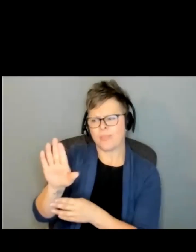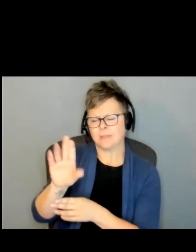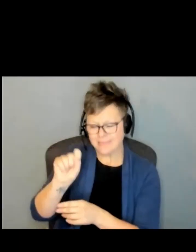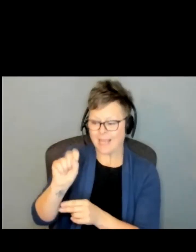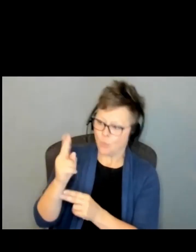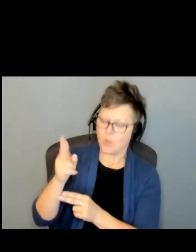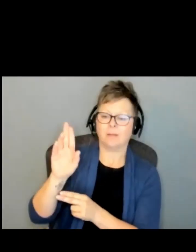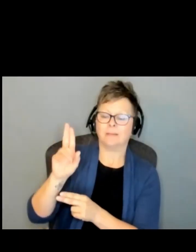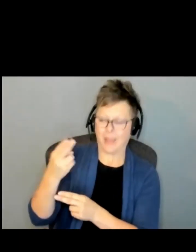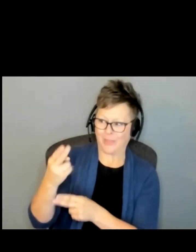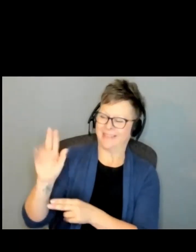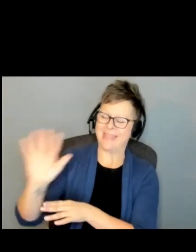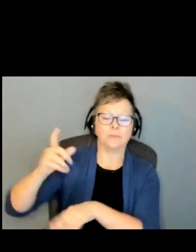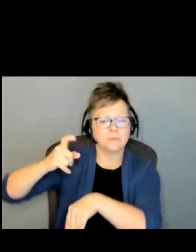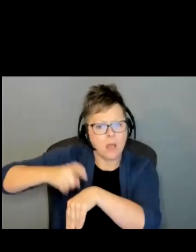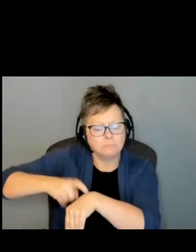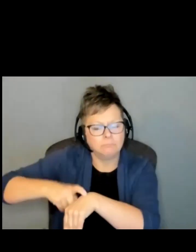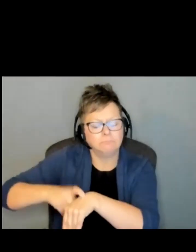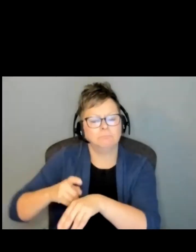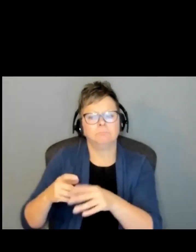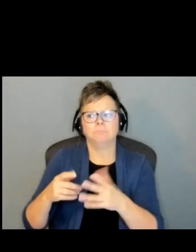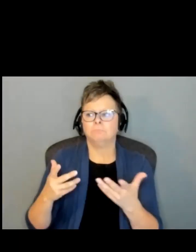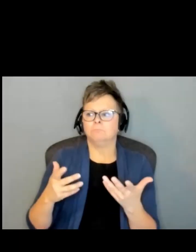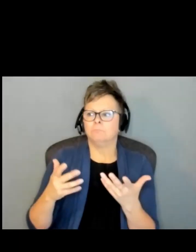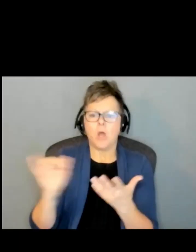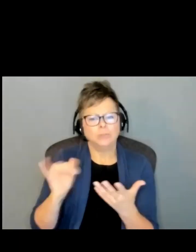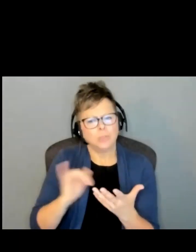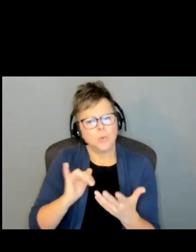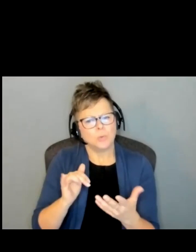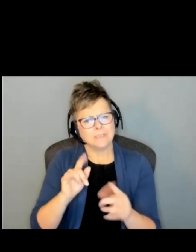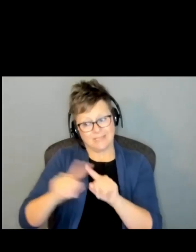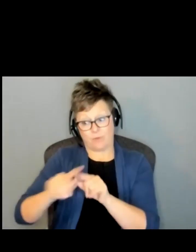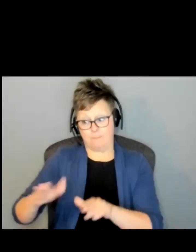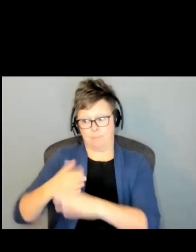time, as well as some of the barriers that they often face.